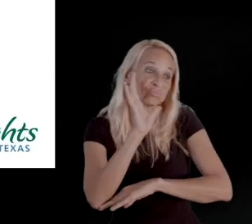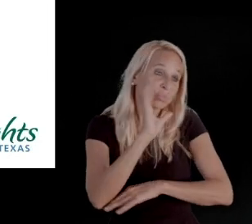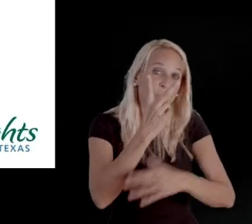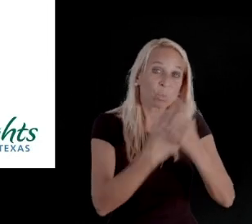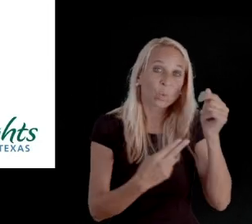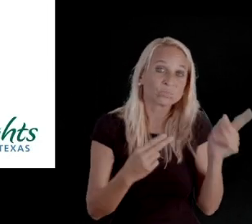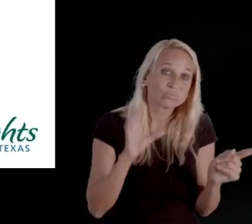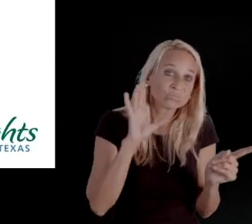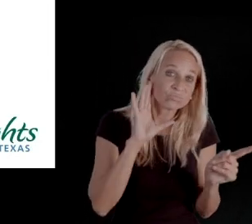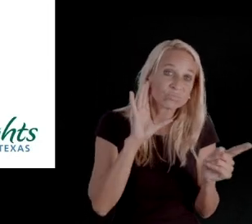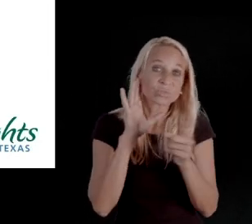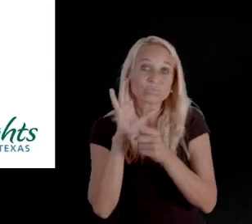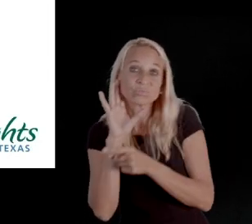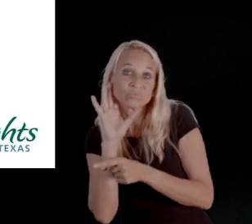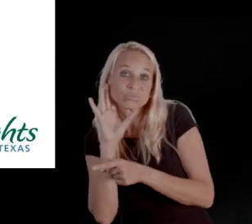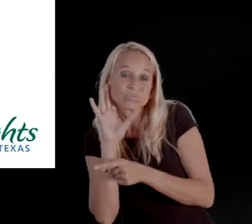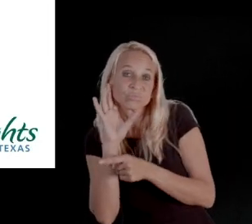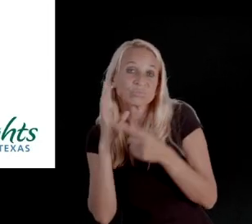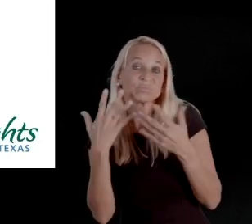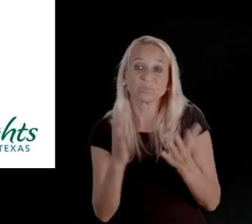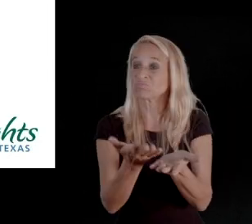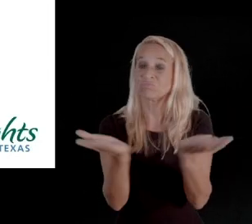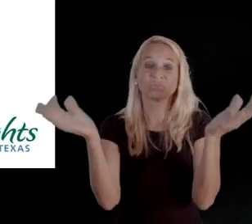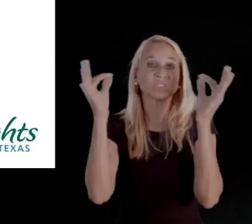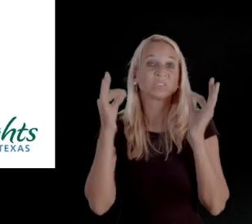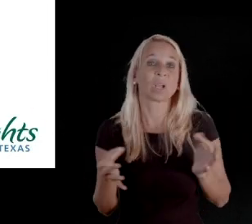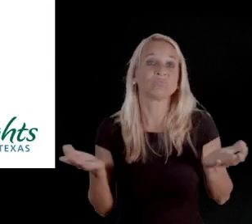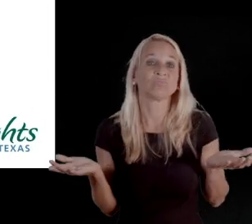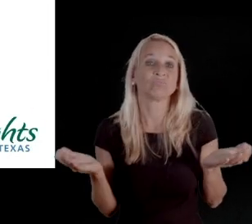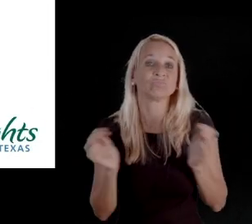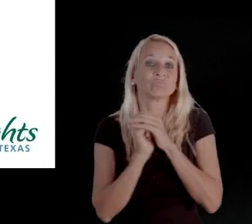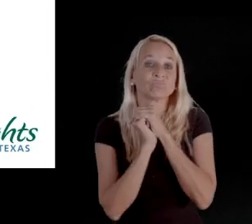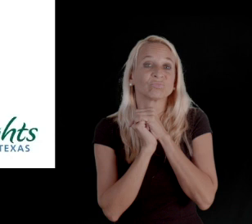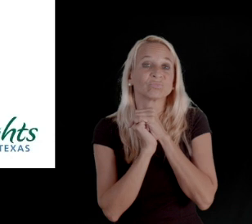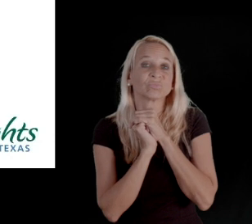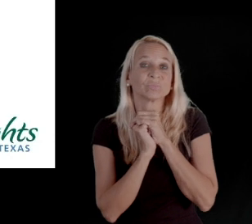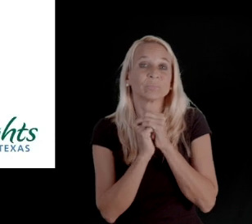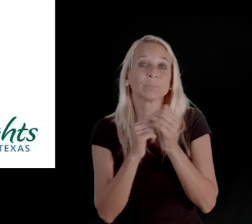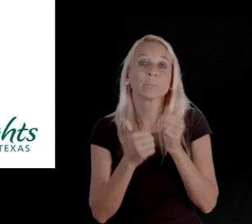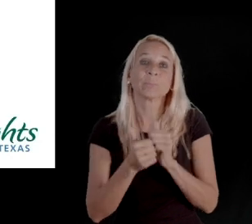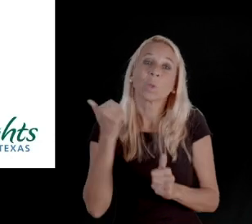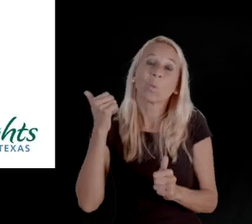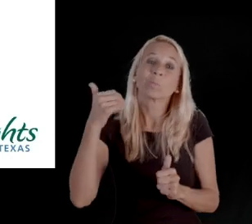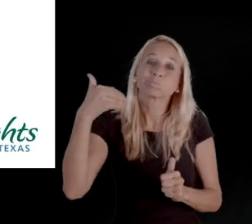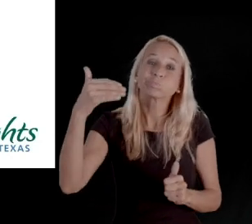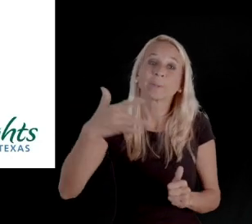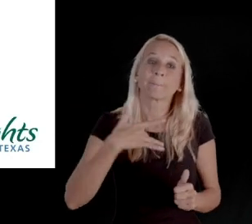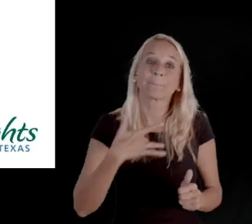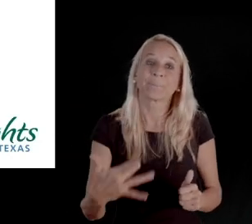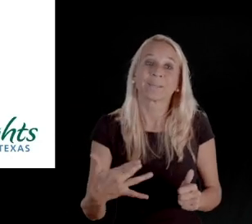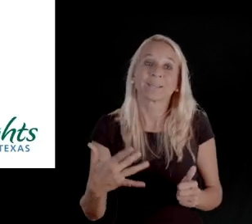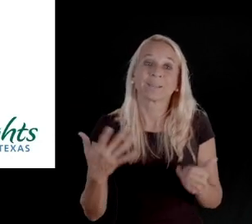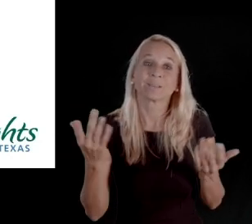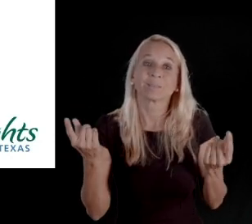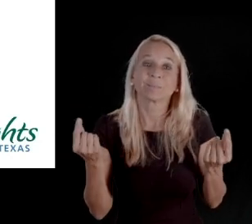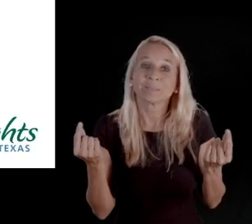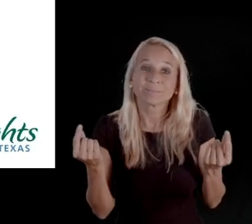let everyone know when they have to issue their decision. More often than not, something just is a caveat that we find.